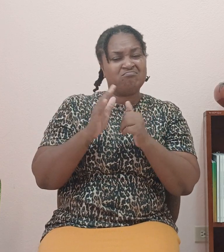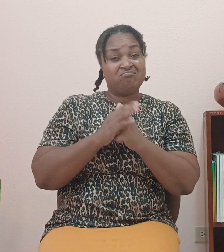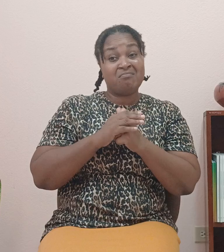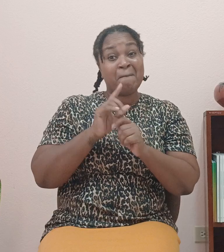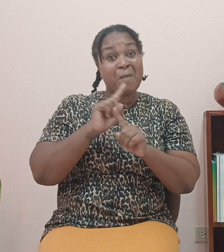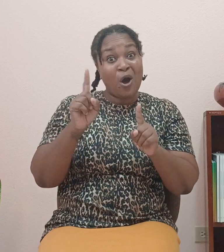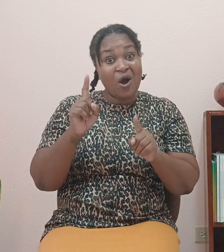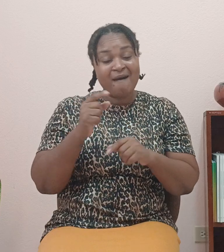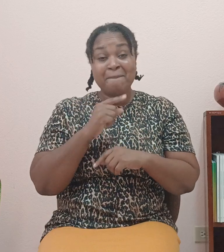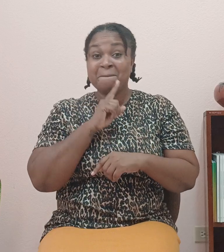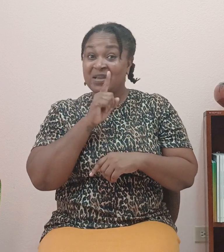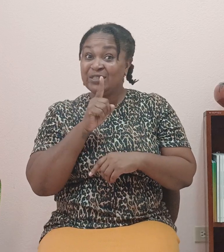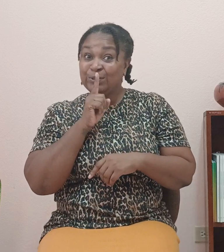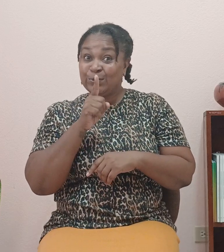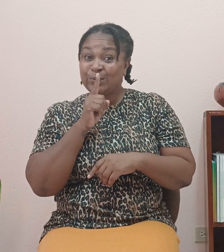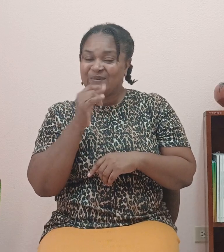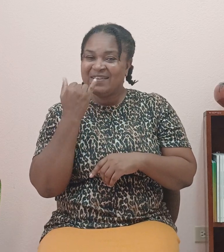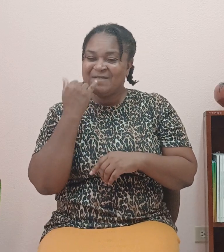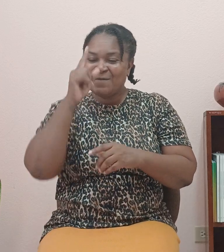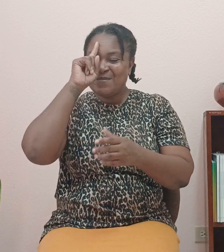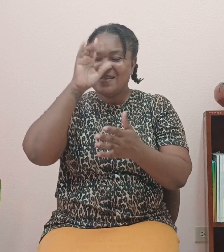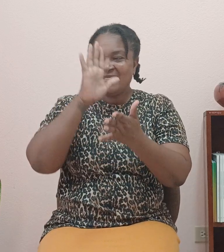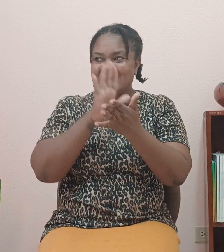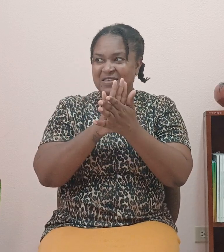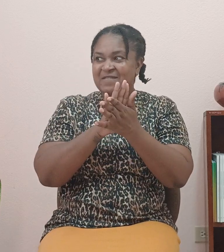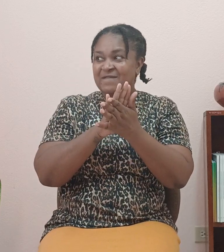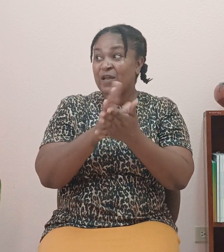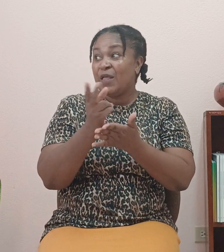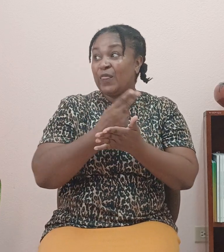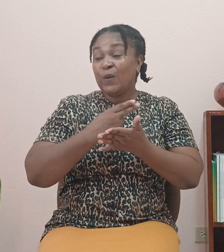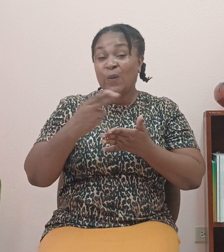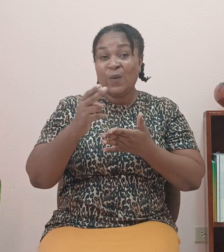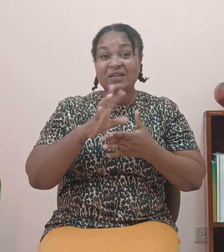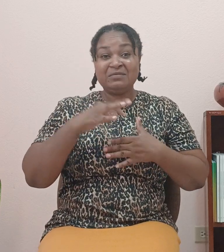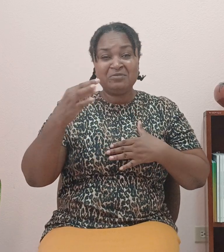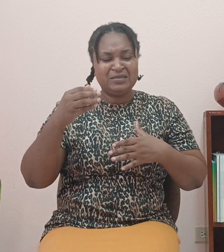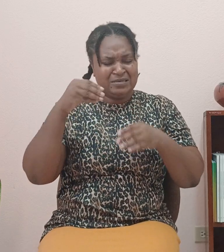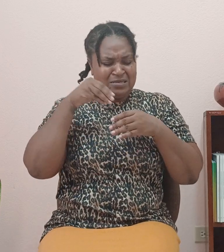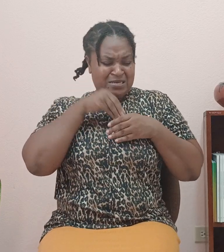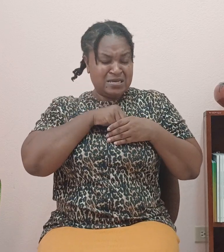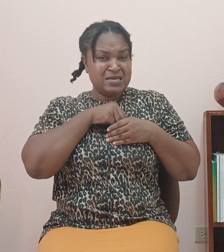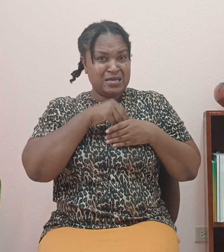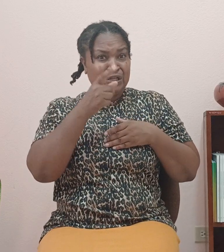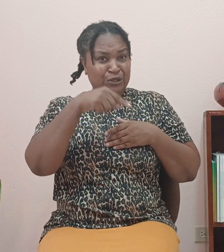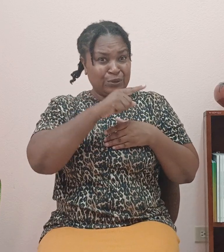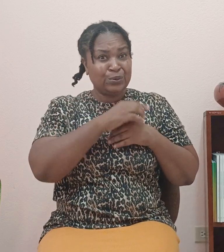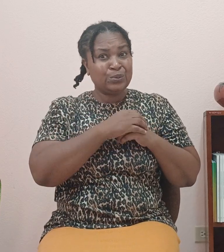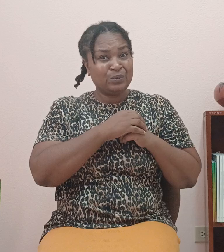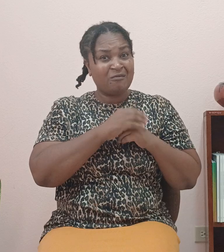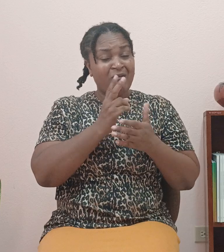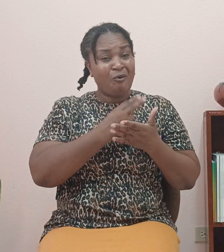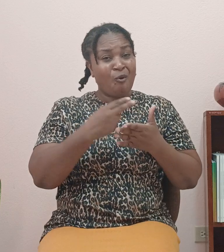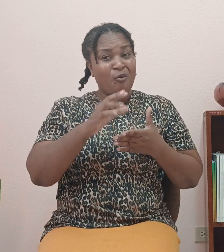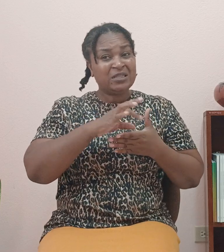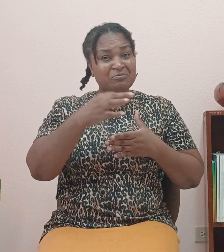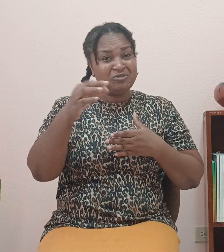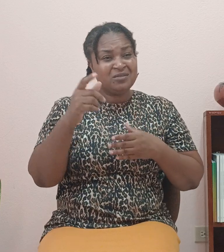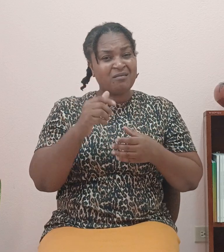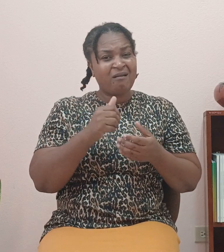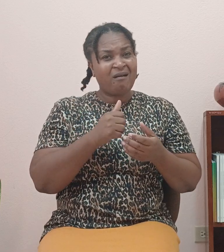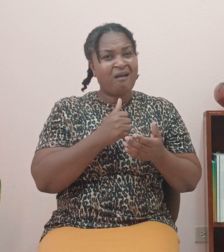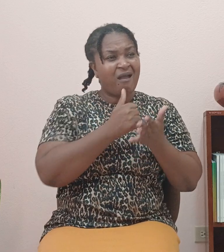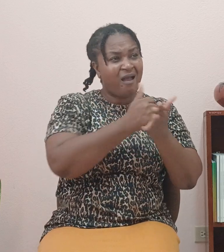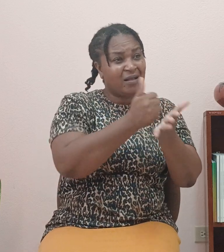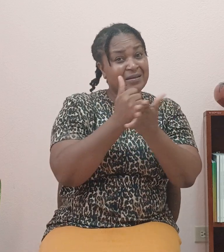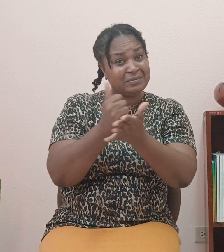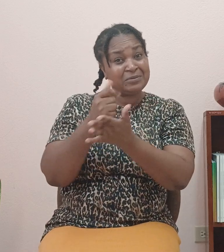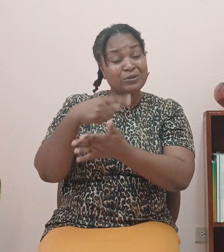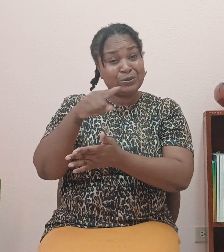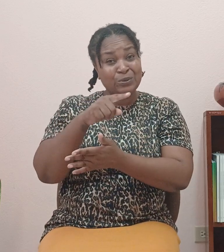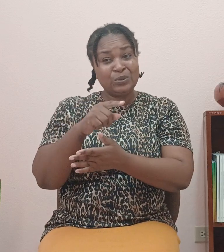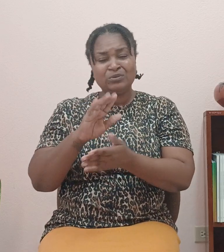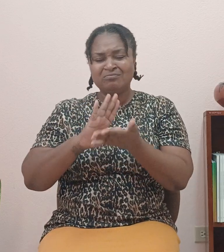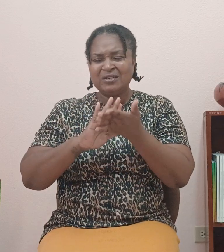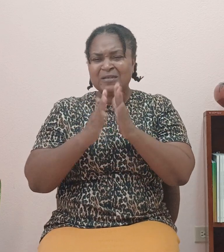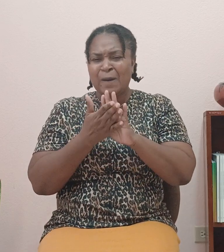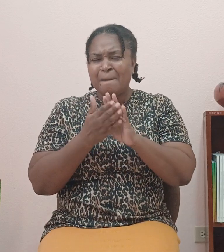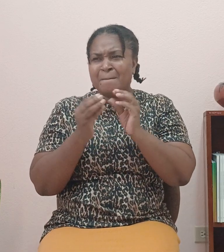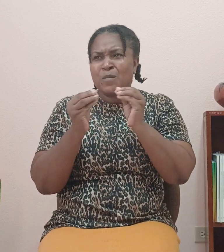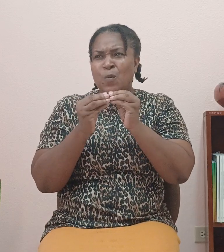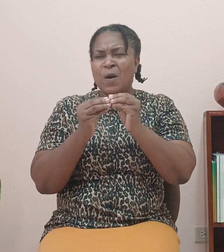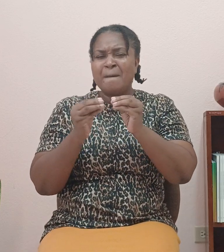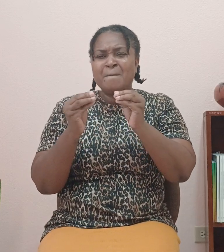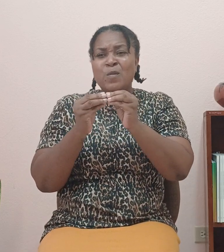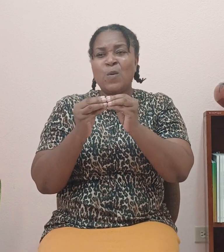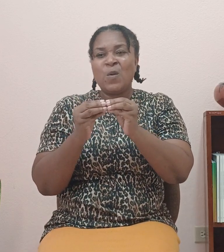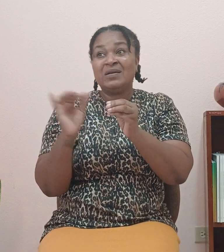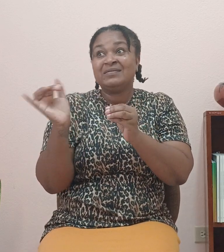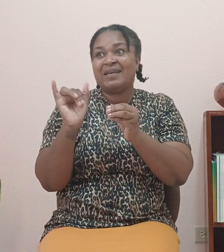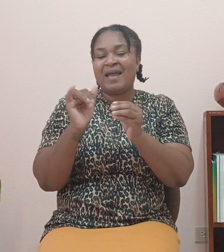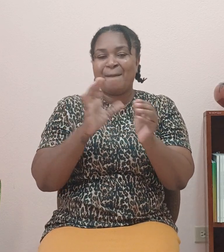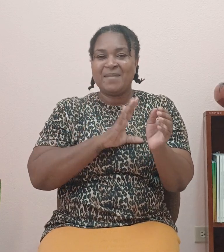a believer the Holy Spirit is within you, and He enables you to become more and more Christ-like.